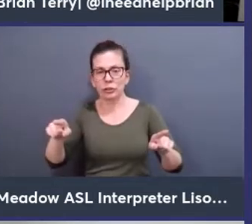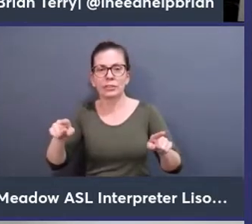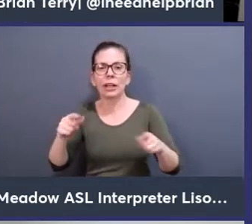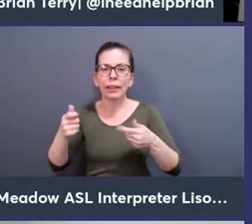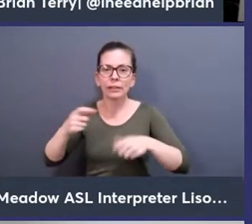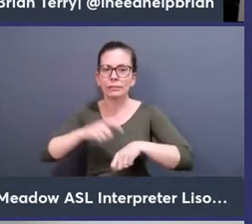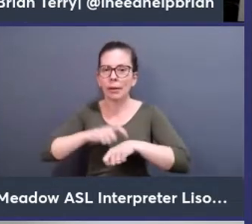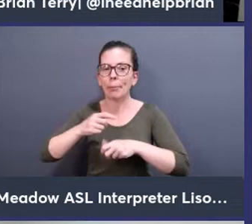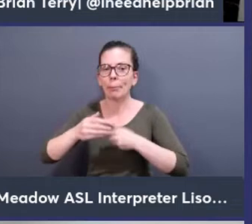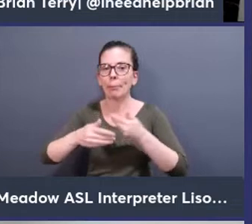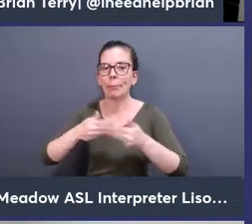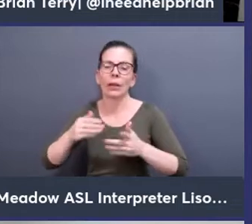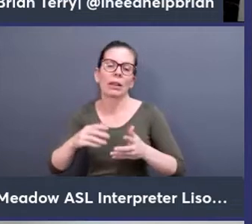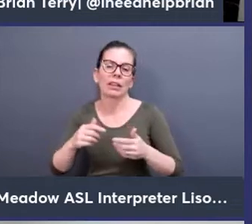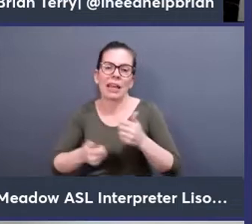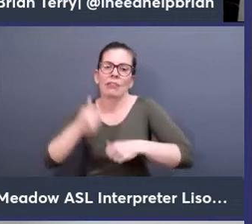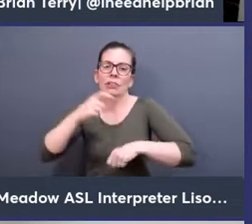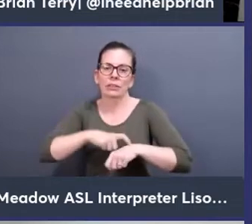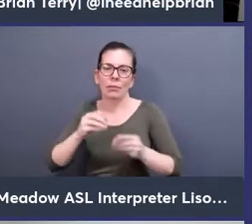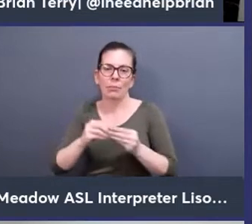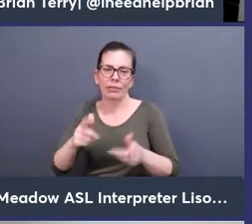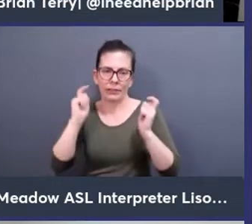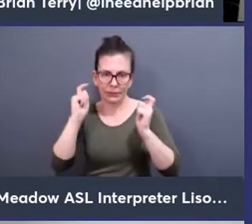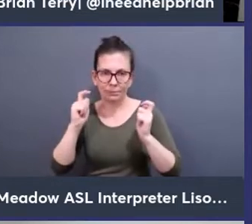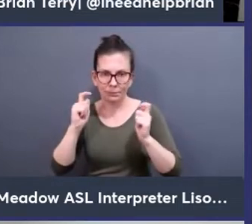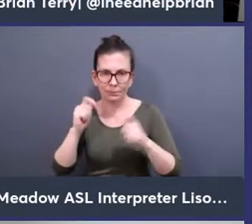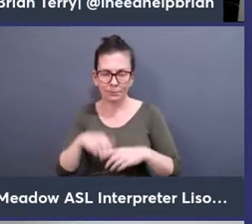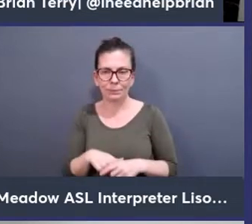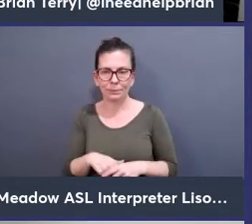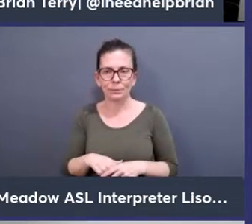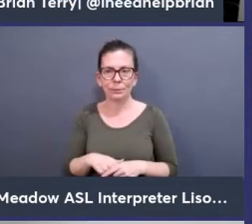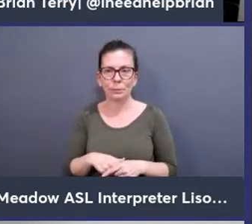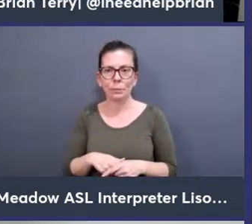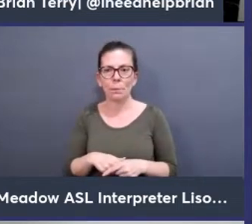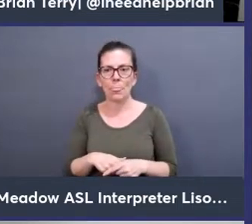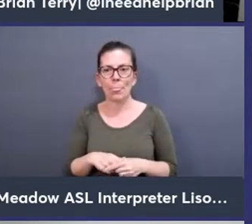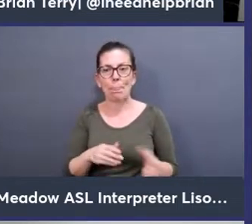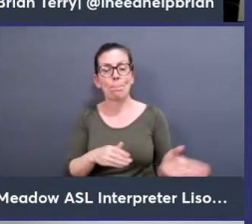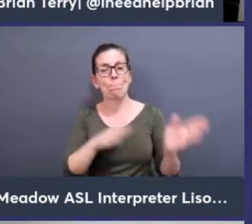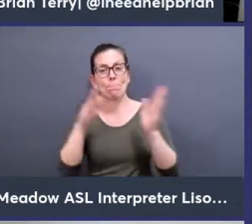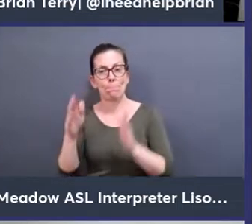but it's faster every time. And so similarly, you have achievements feature,